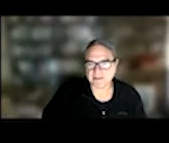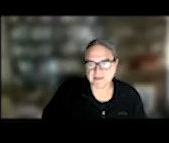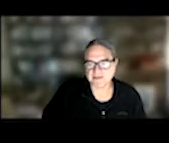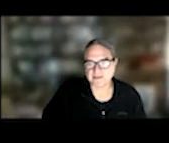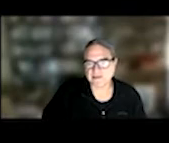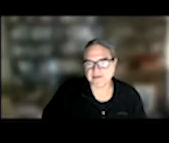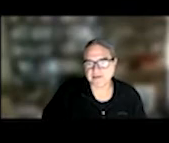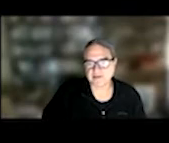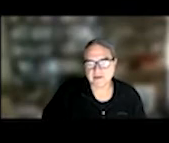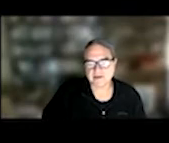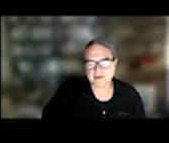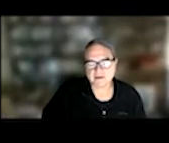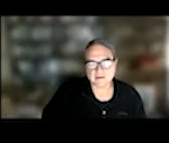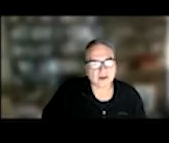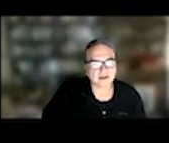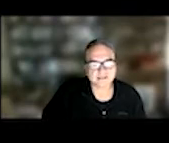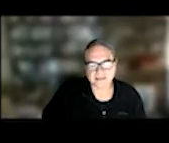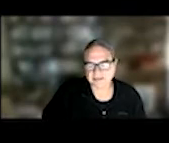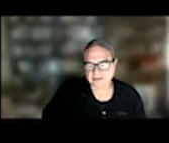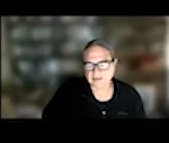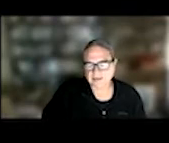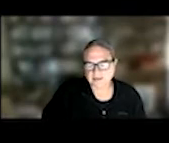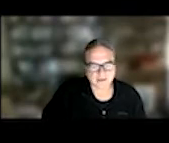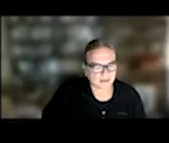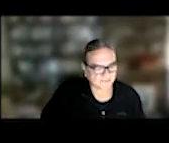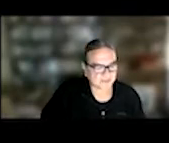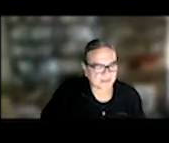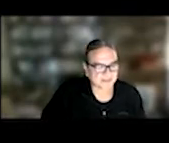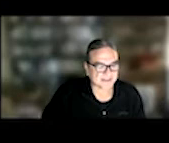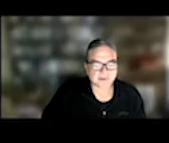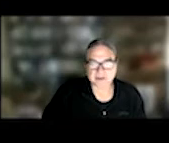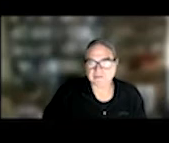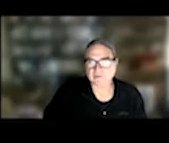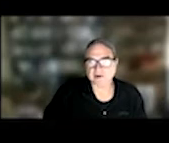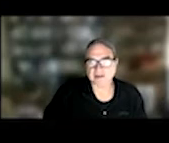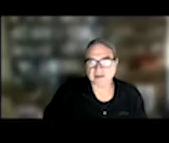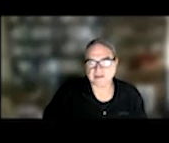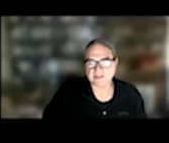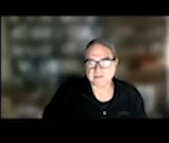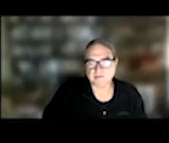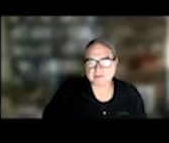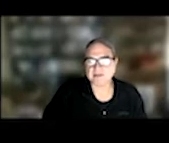led to significant uh loss in life expectancy particularly for American Indians, but we saw